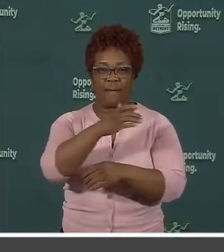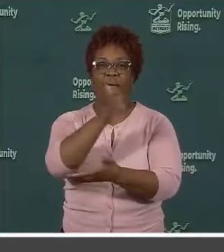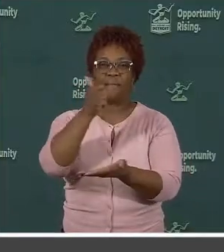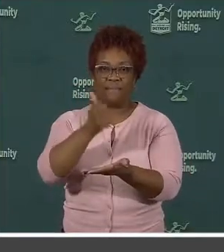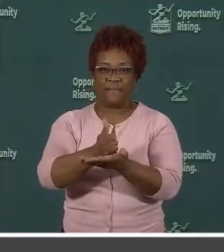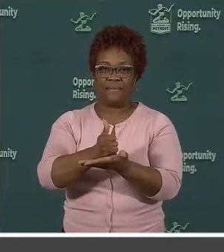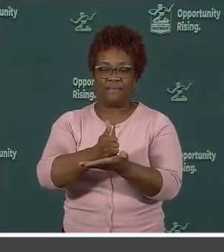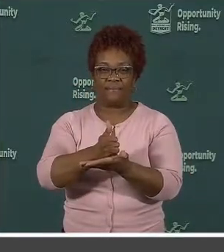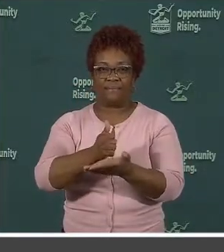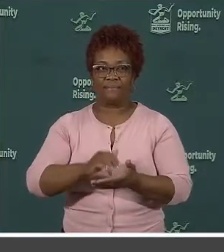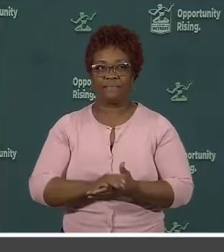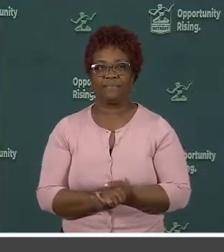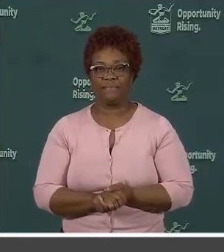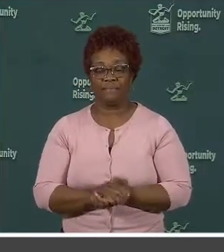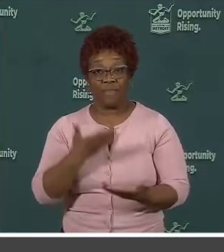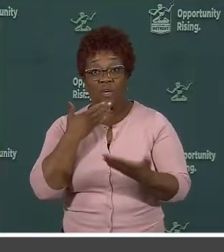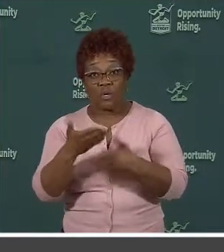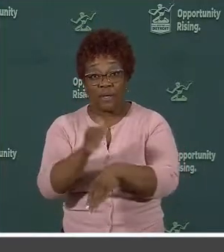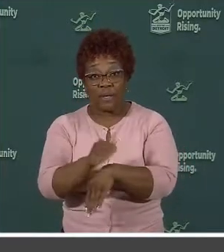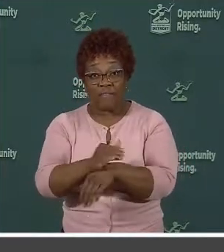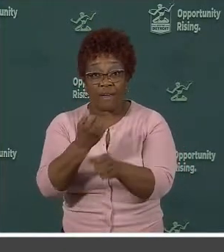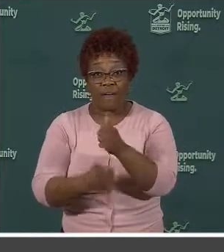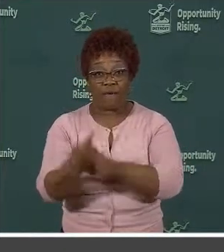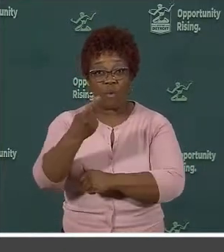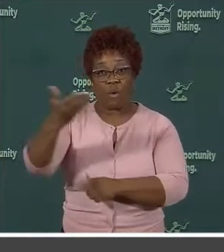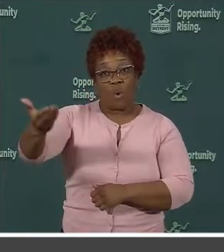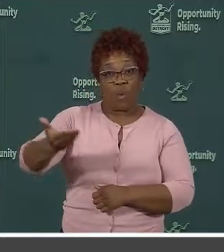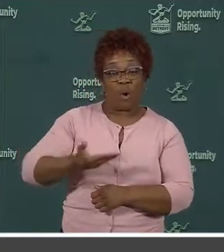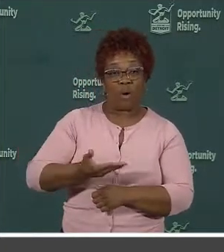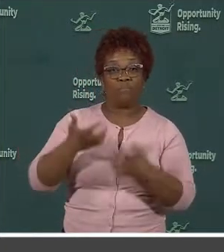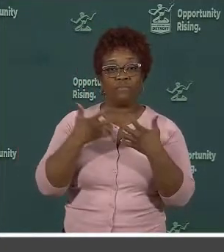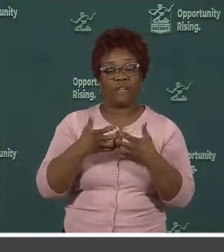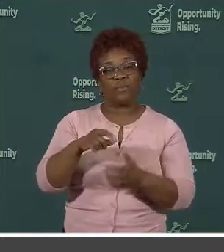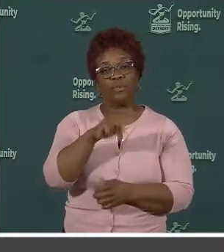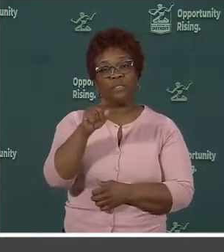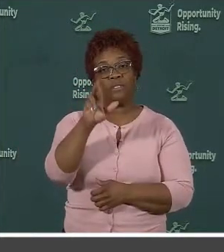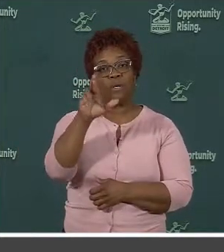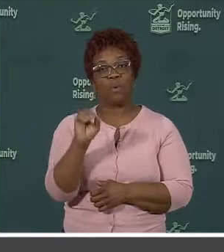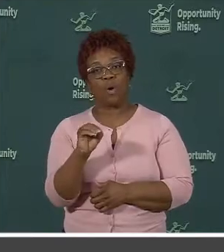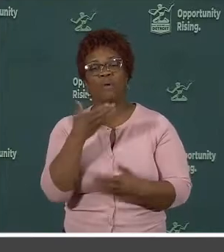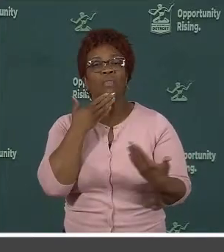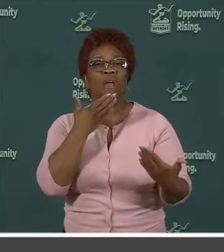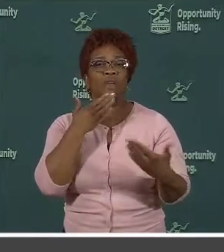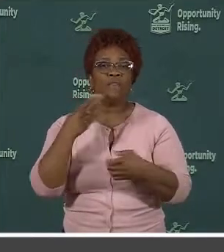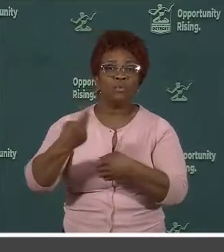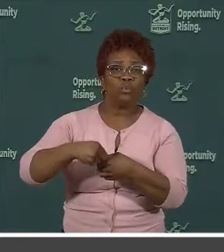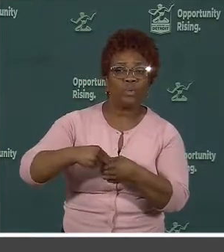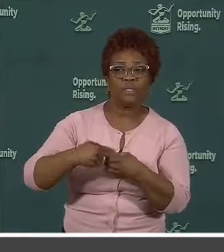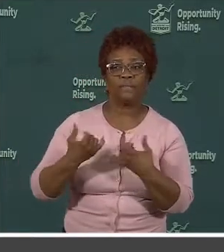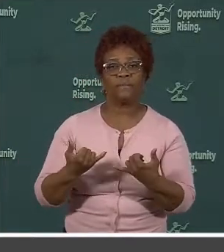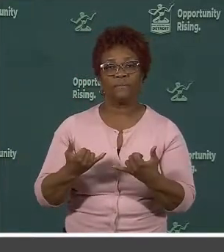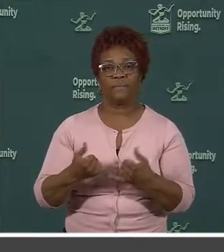WELL GOOD EVENING EVERYONE AND WELCOME TO FACTORY ZERO THANKS FOR BEING HERE TONIGHT I REGRET THAT I CAN'T BE WITH YOU IN